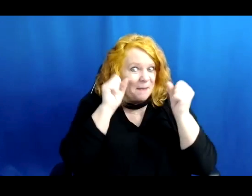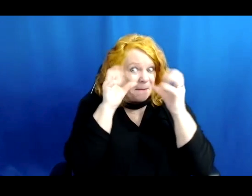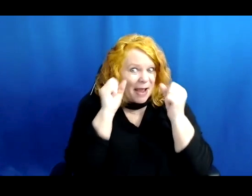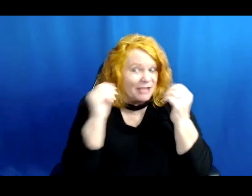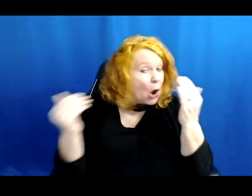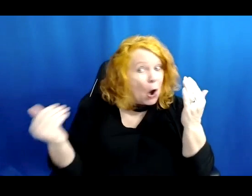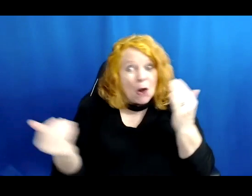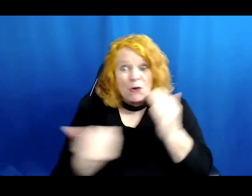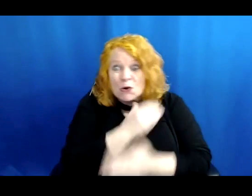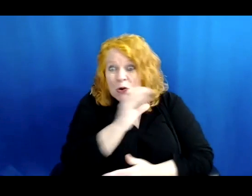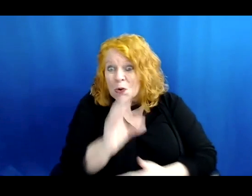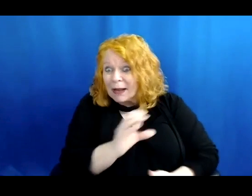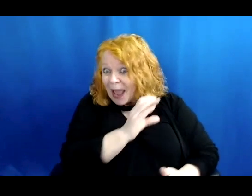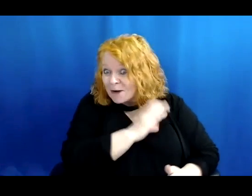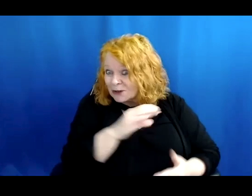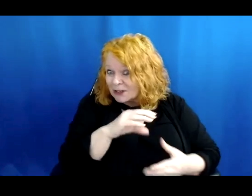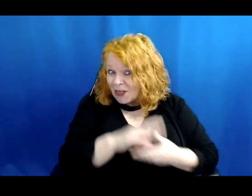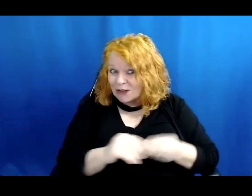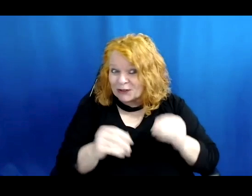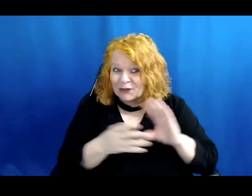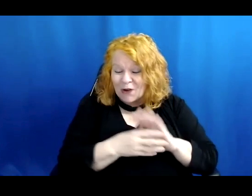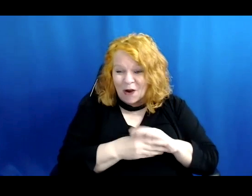tonight. Put my words on the table ready.